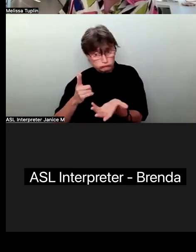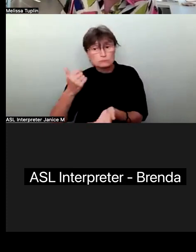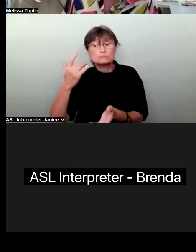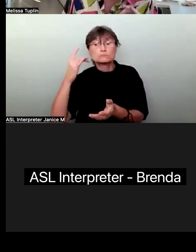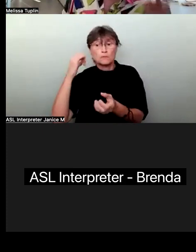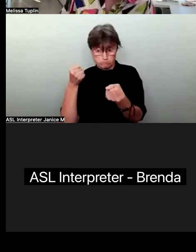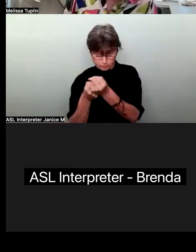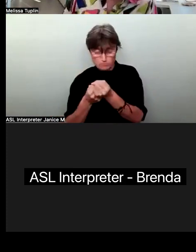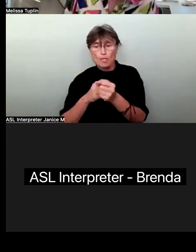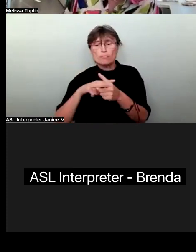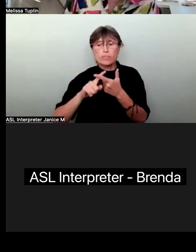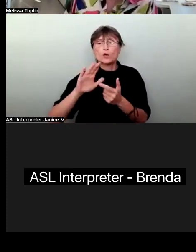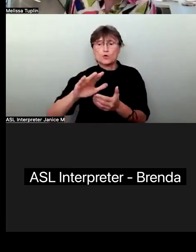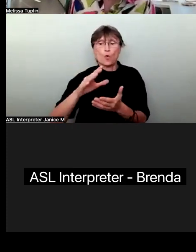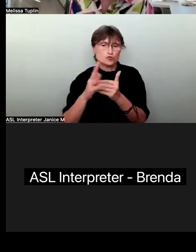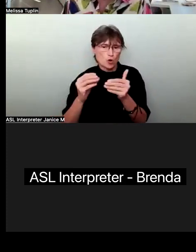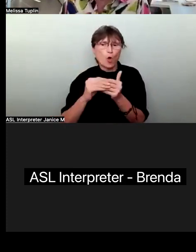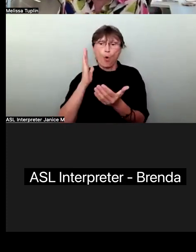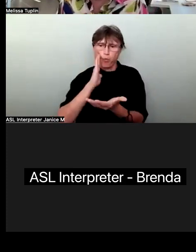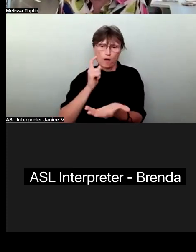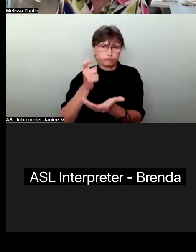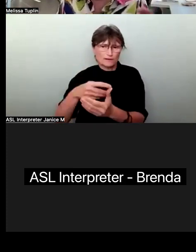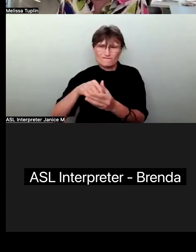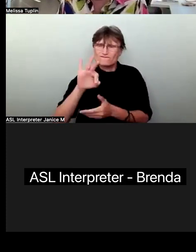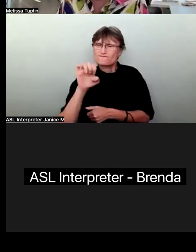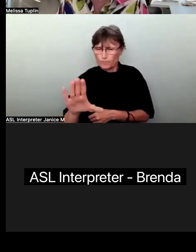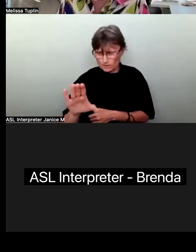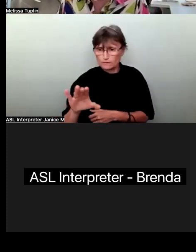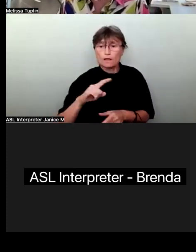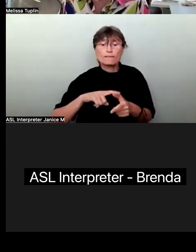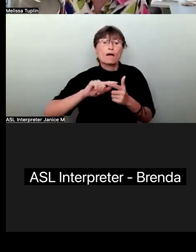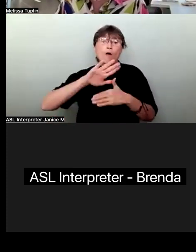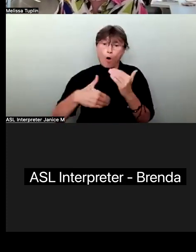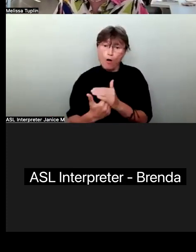and then all grantees approved for funding in ’26 and ’27 will